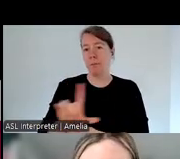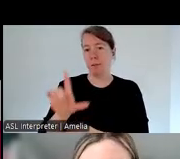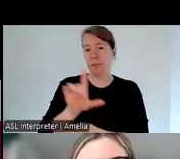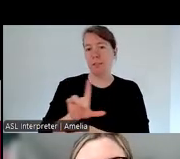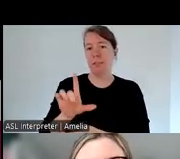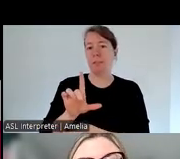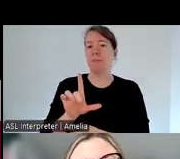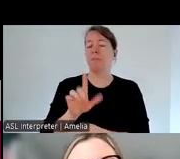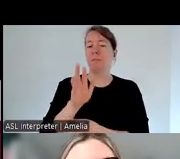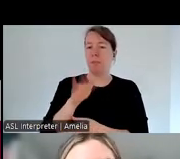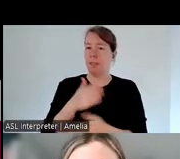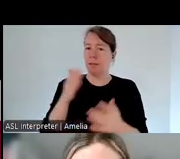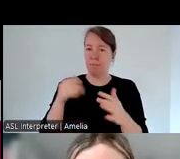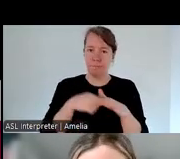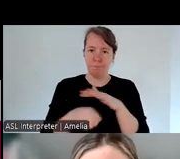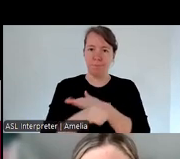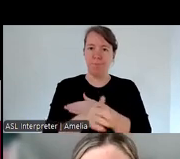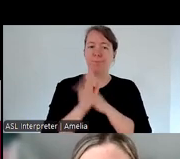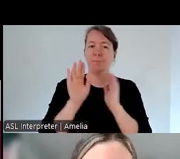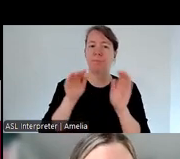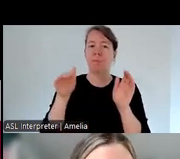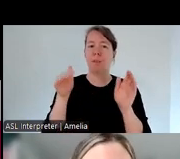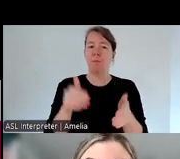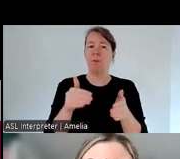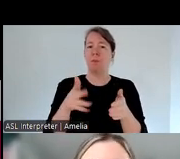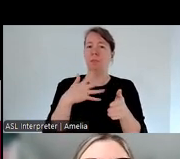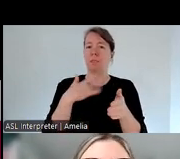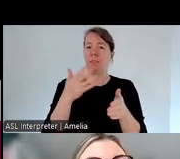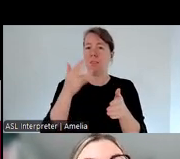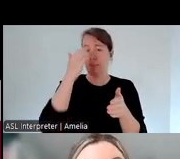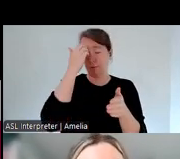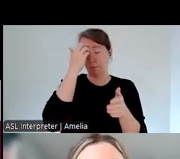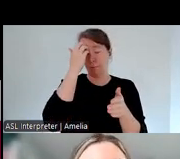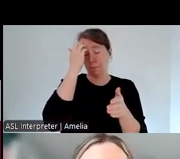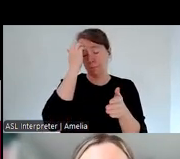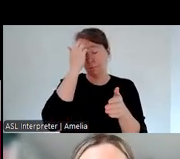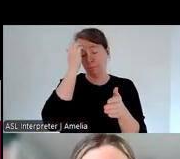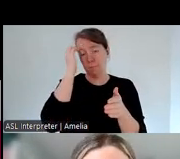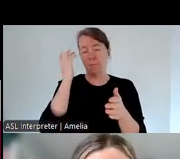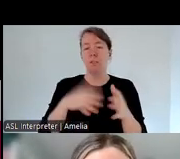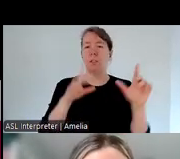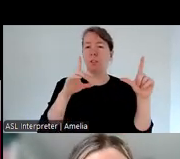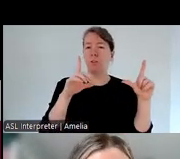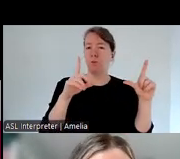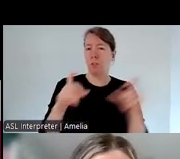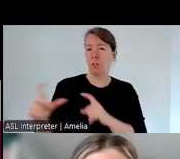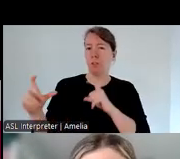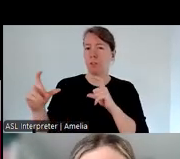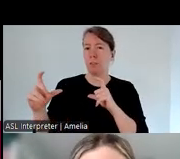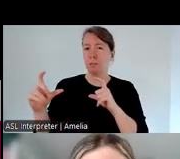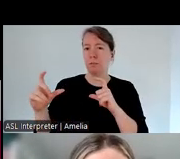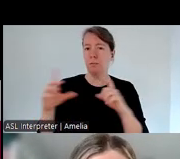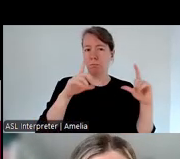of focusing on making, sort of, libraries-er, making screenshots and live demos more accessible in library instruction,